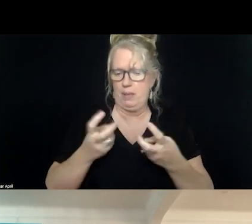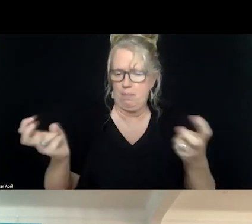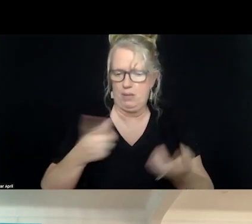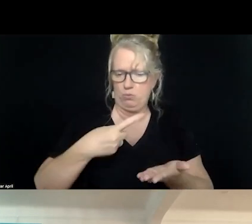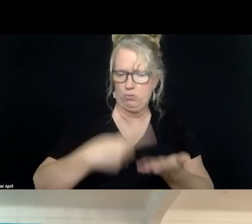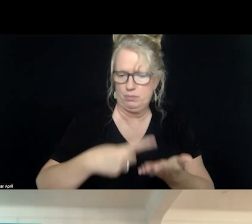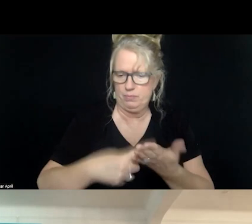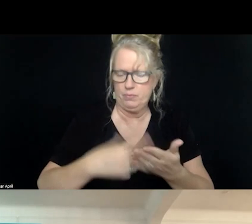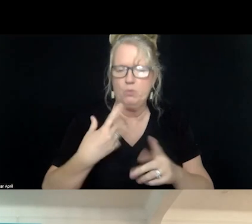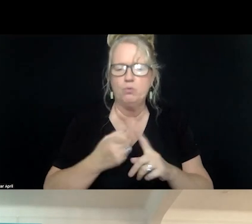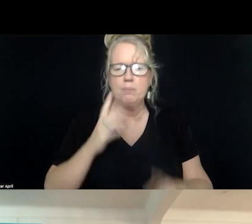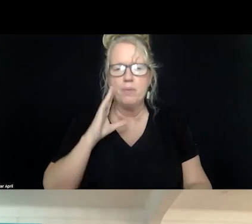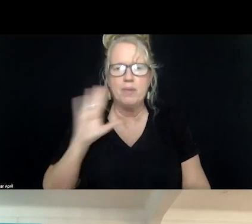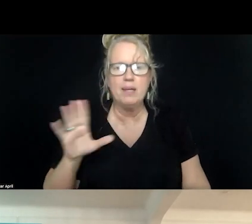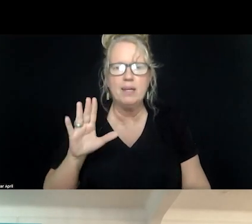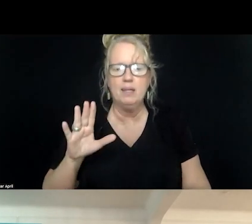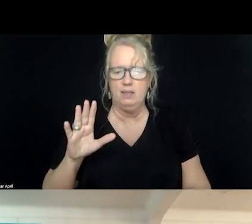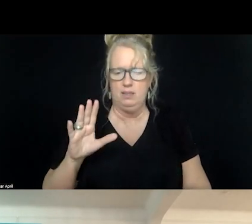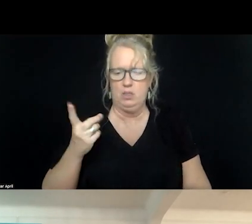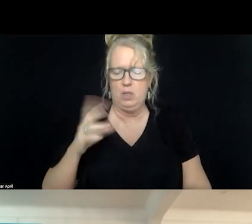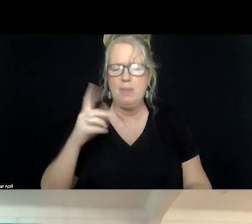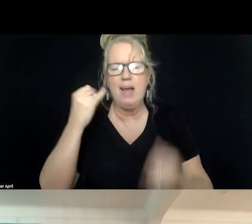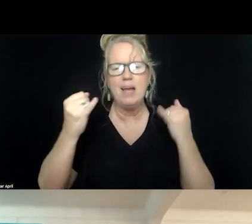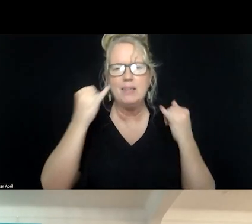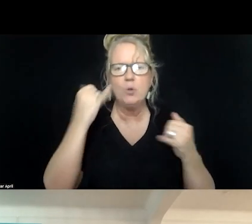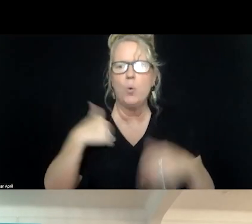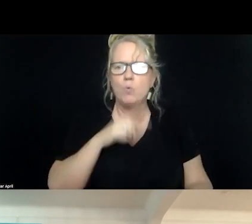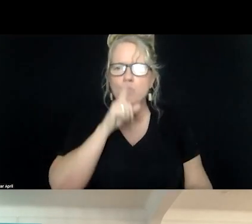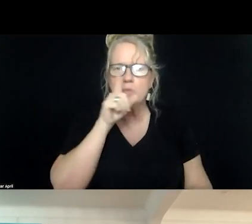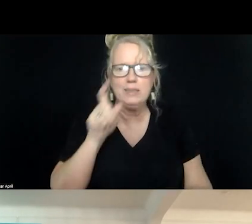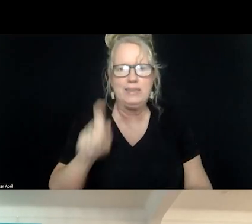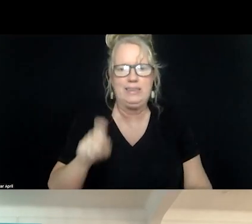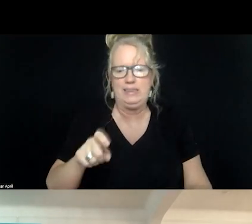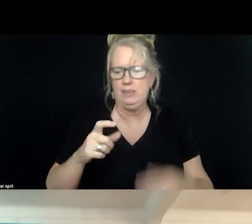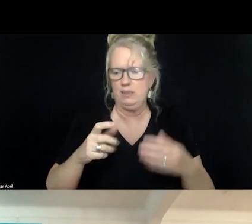FROM THE DOCTOR WAS THIS NOTION THAT WE REALLY NEEDED TO